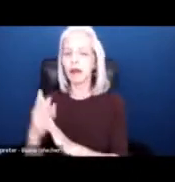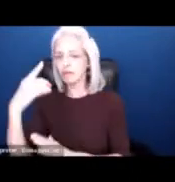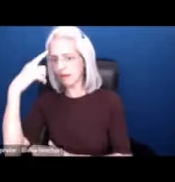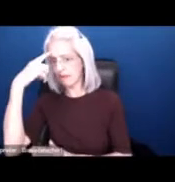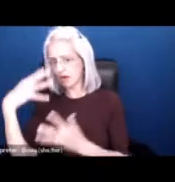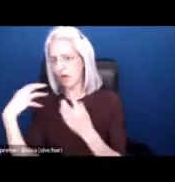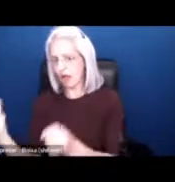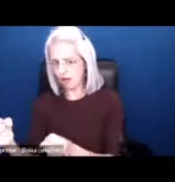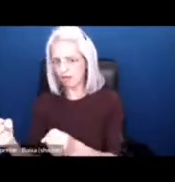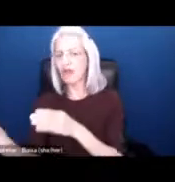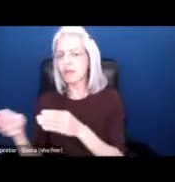this guide is really important.